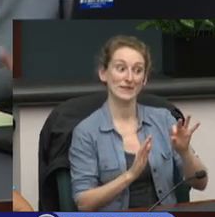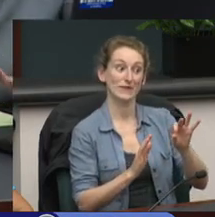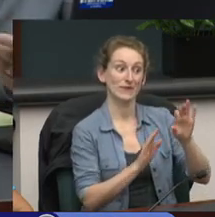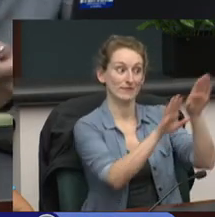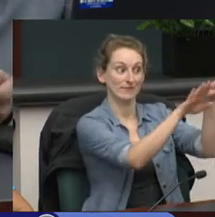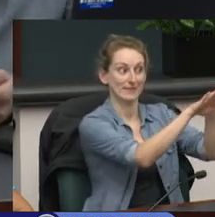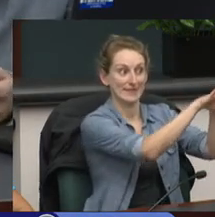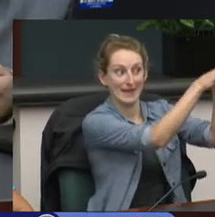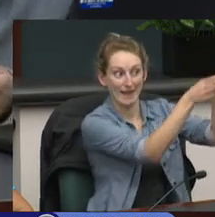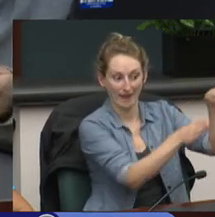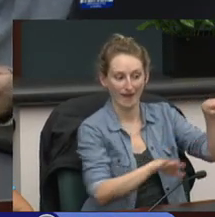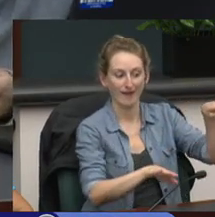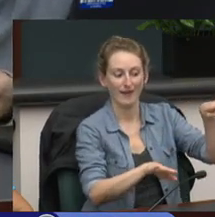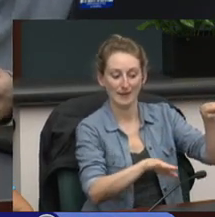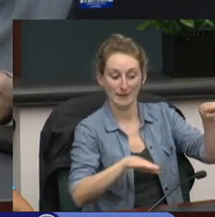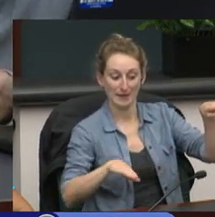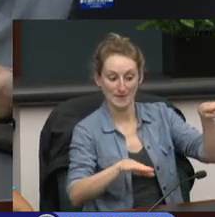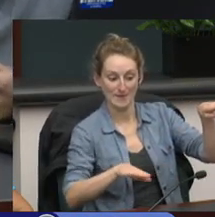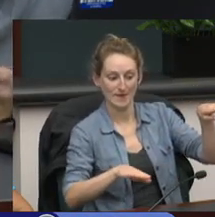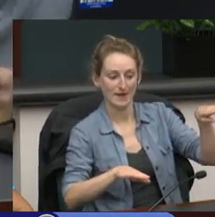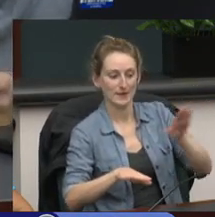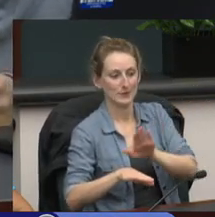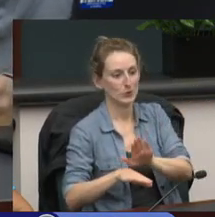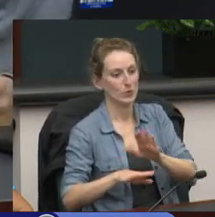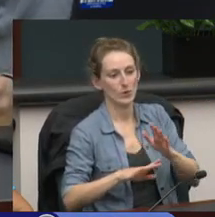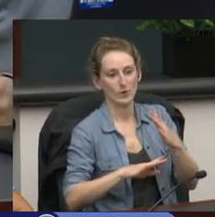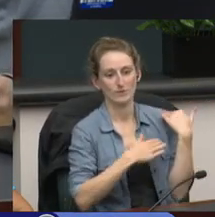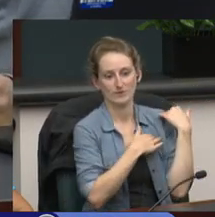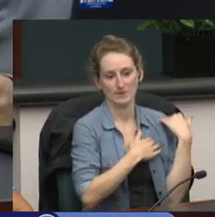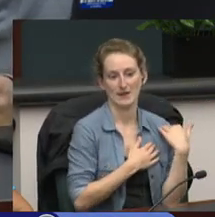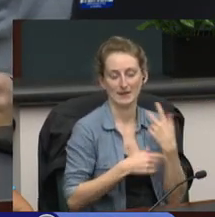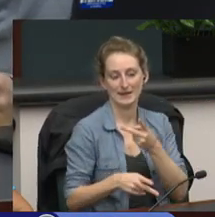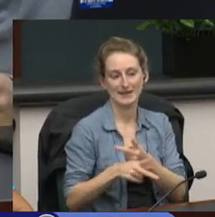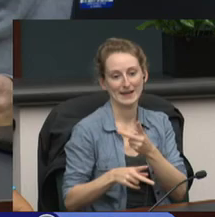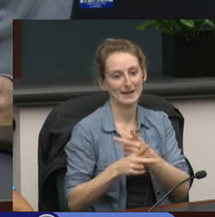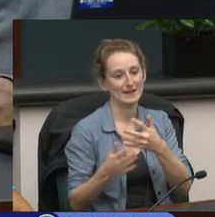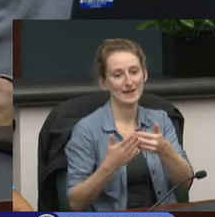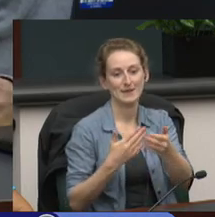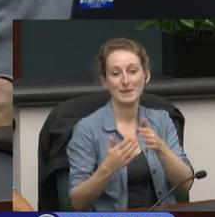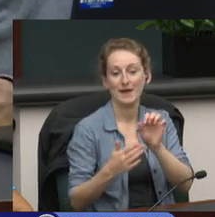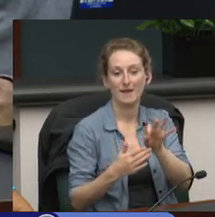responsibility to take care of it even if development above is making it